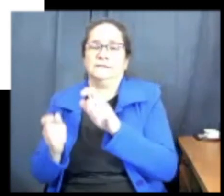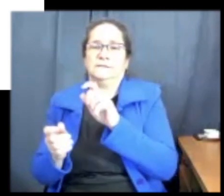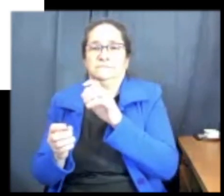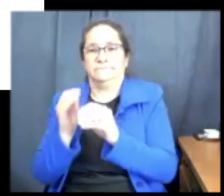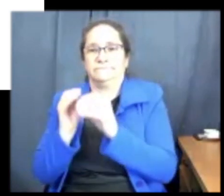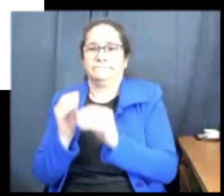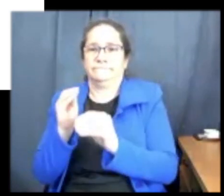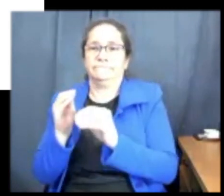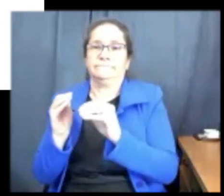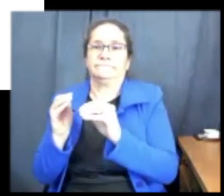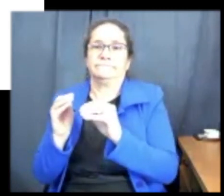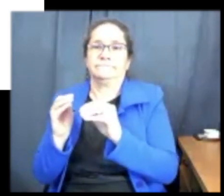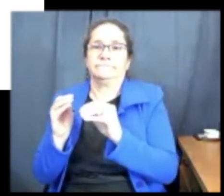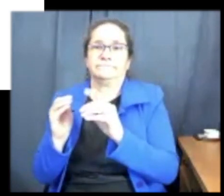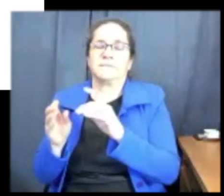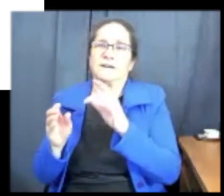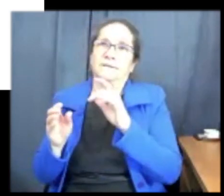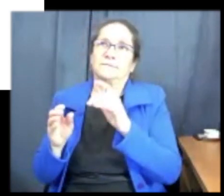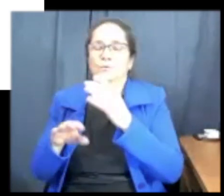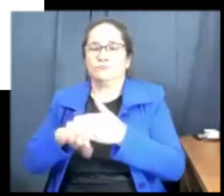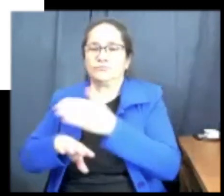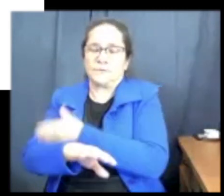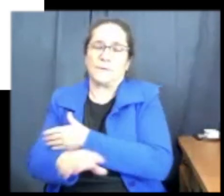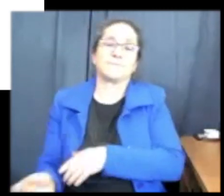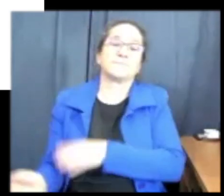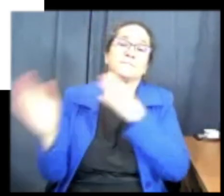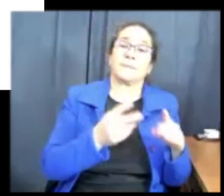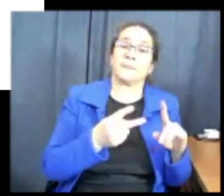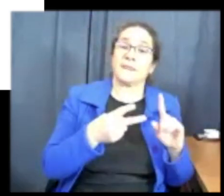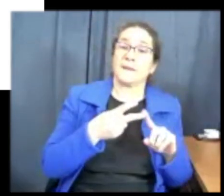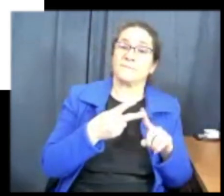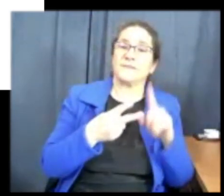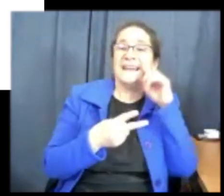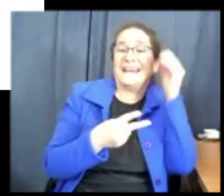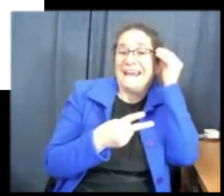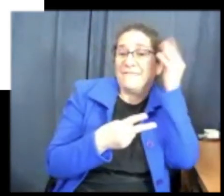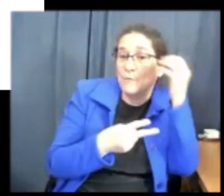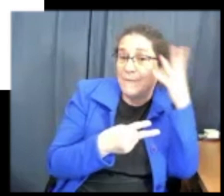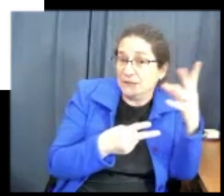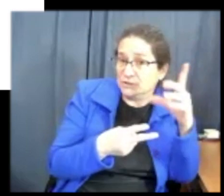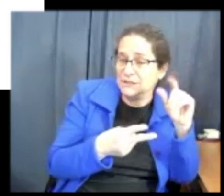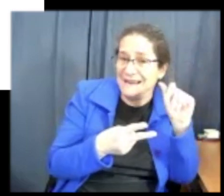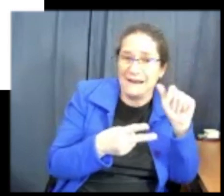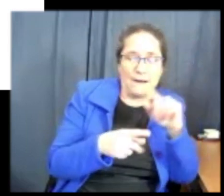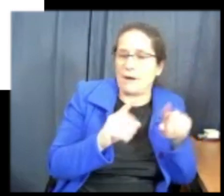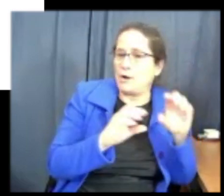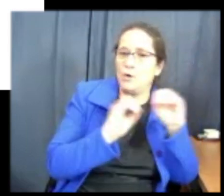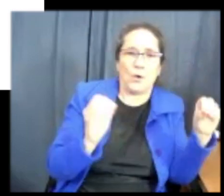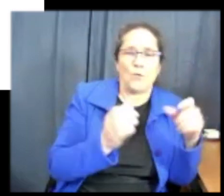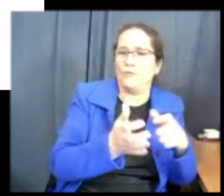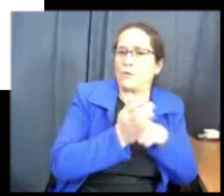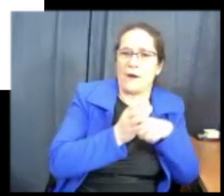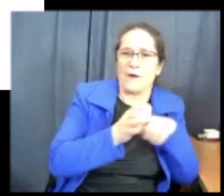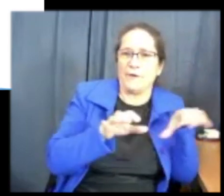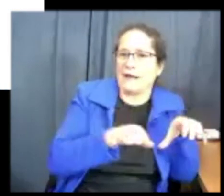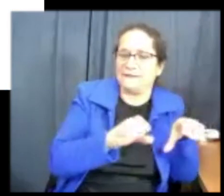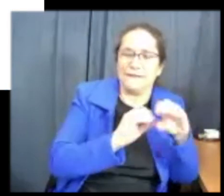are informed that are informational for districts but do not have required actions if the district misses a target.